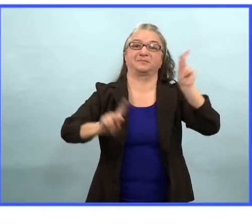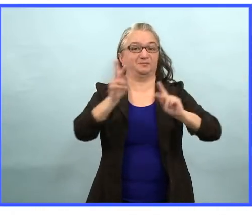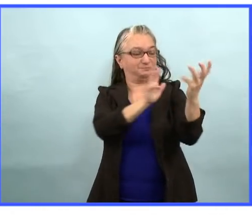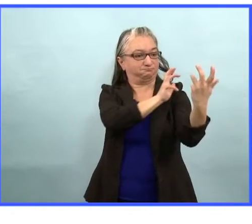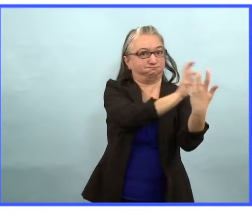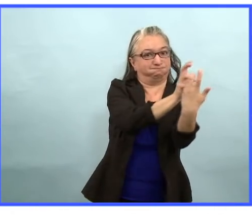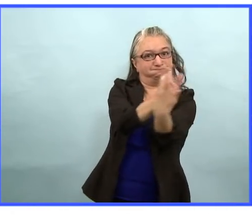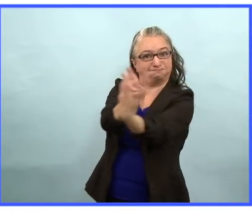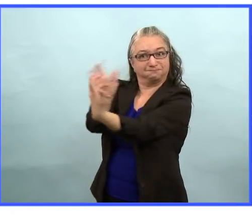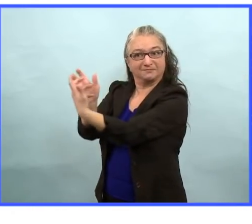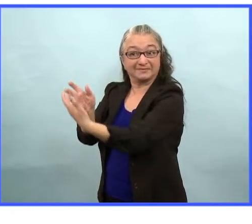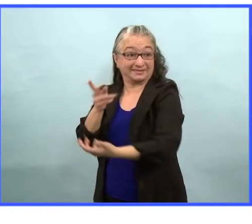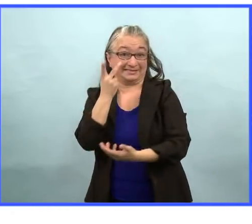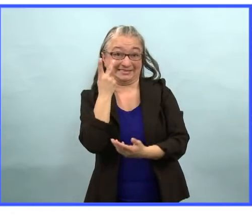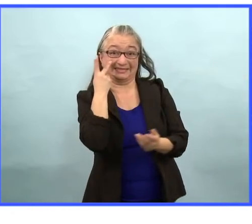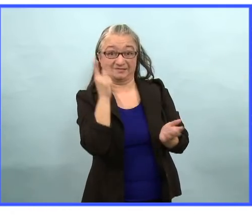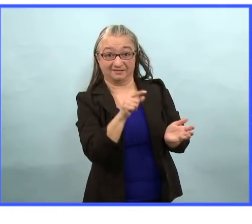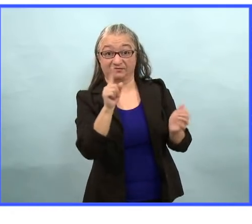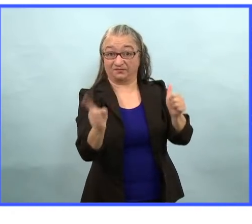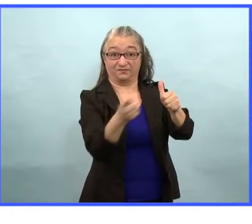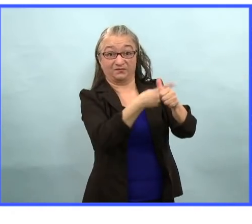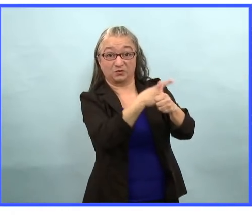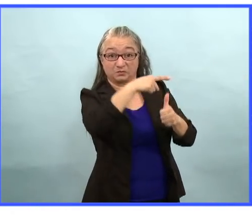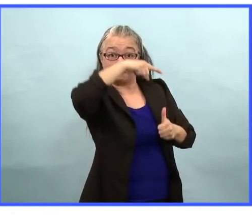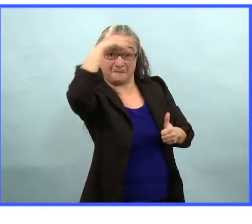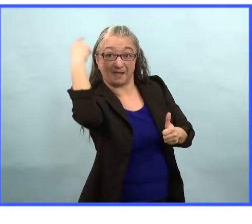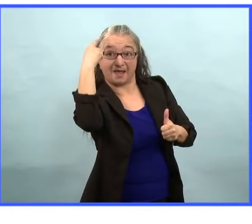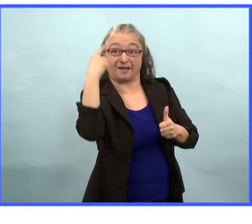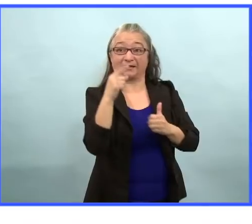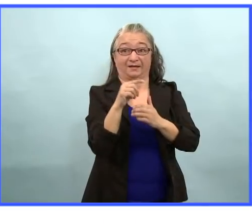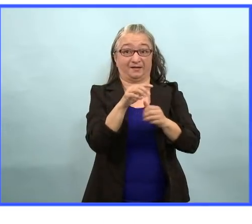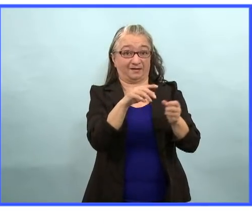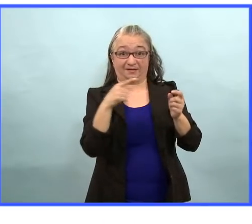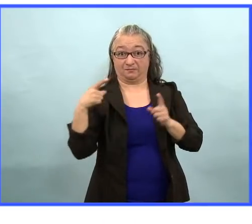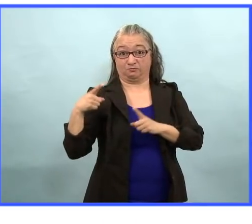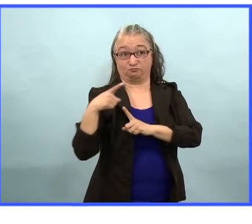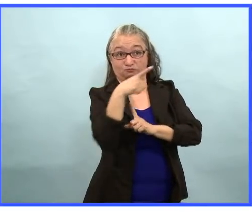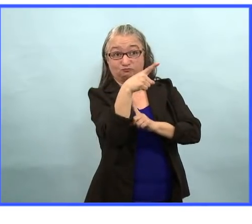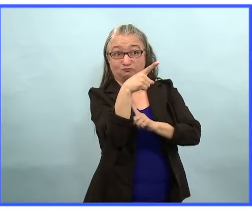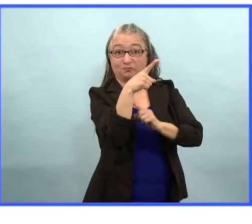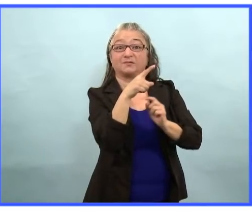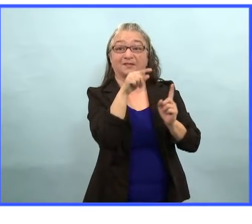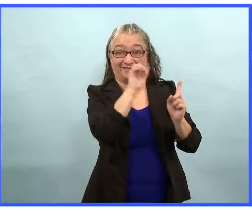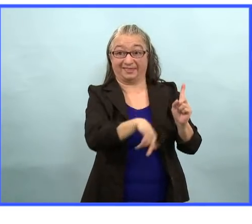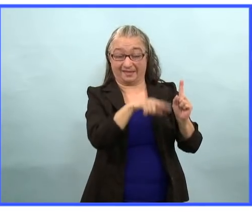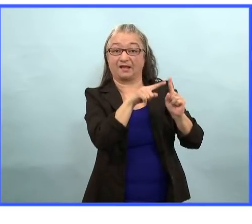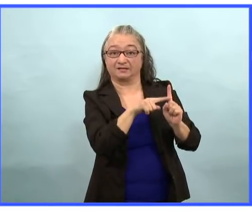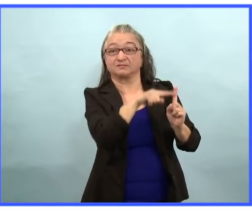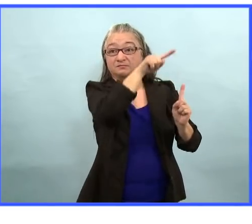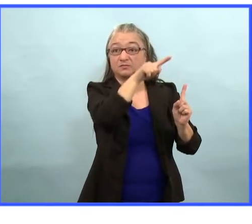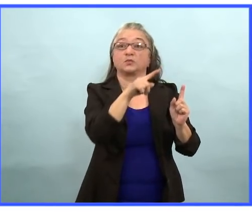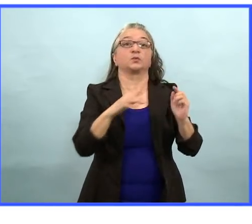to april 26 which is when the urban indigenous clinics opened the next one corresponds to may